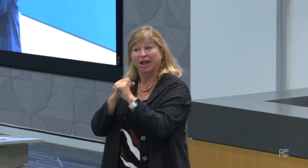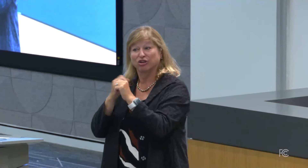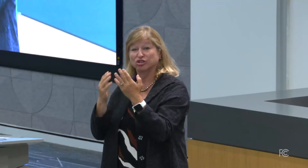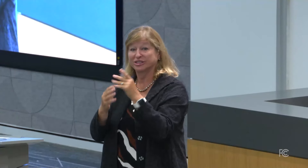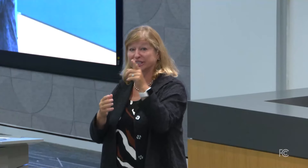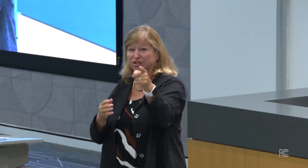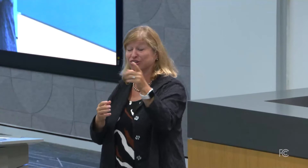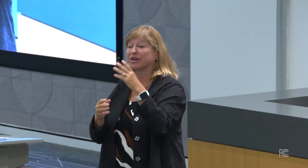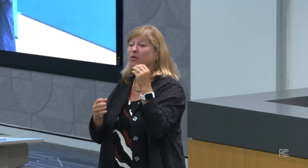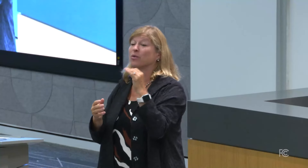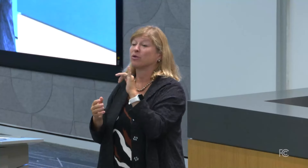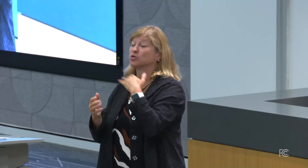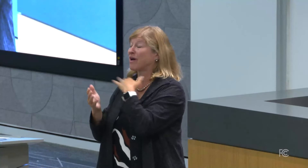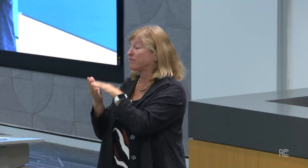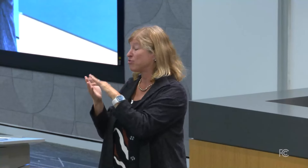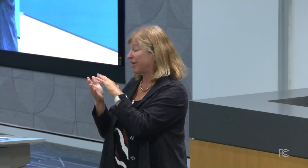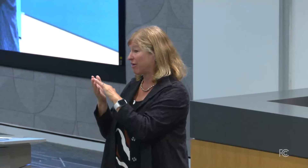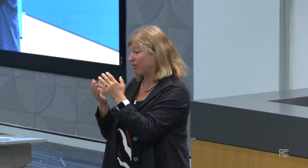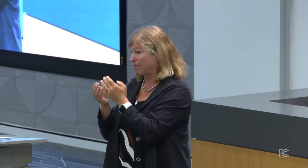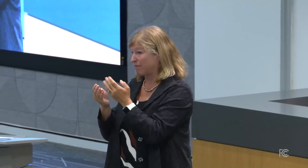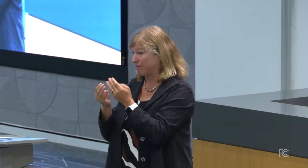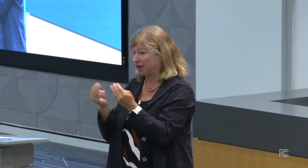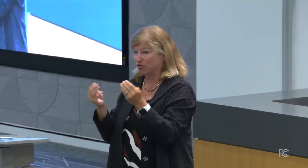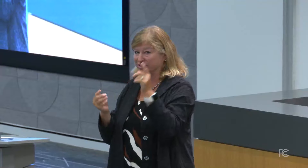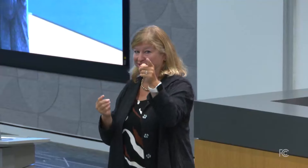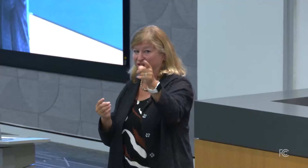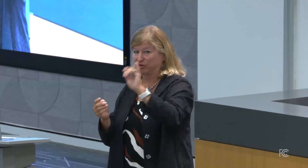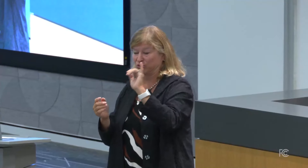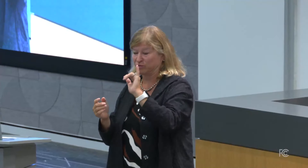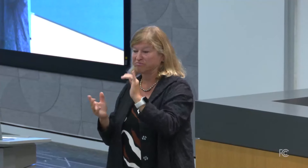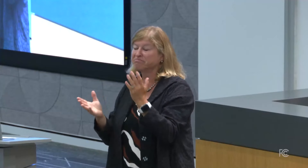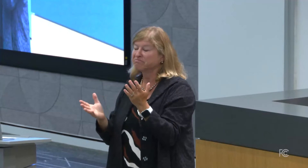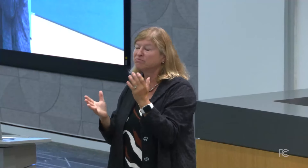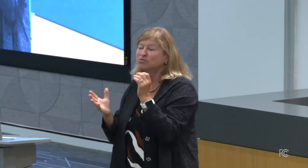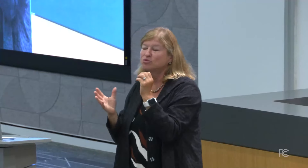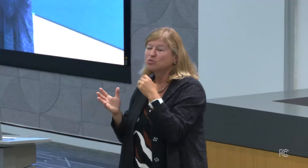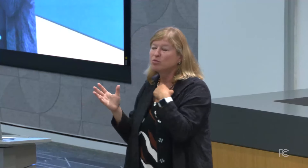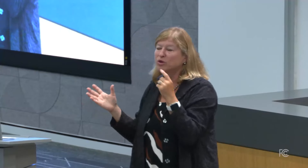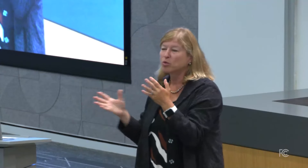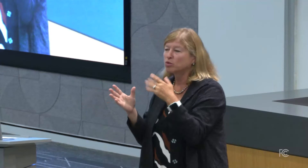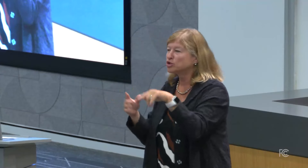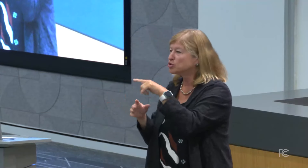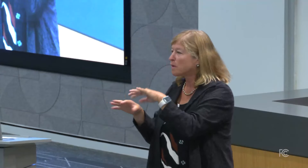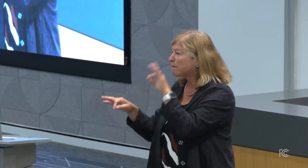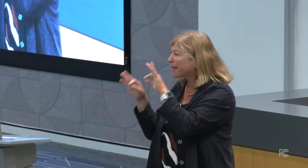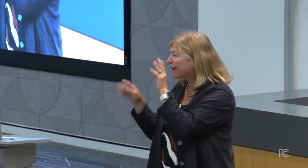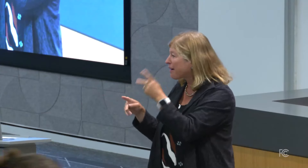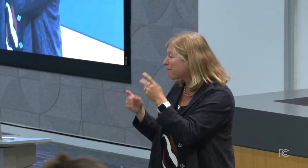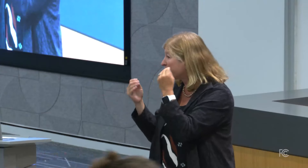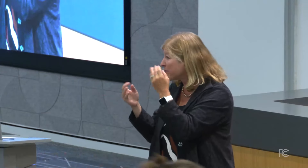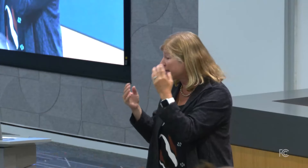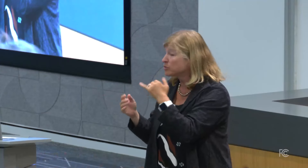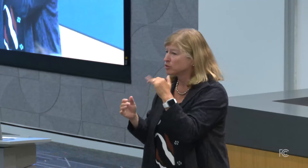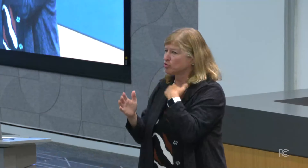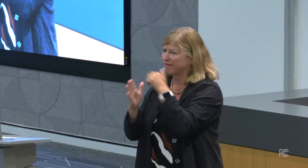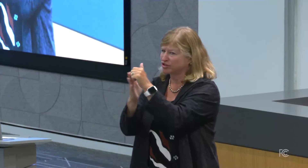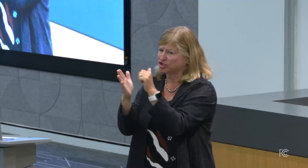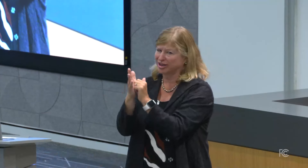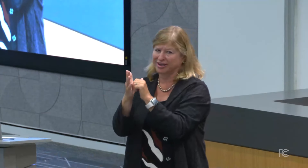SUZY ROSEN SINGLETON: HELLO AGAIN THANK YOU BOTH THANK YOU BOTH FOR PROVIDING THAT DEMONSTRATION AND ALL OF THE HARD WORK YOU HAVE PROVIDED. 10 YEARS. CELEBRATING A 10TH